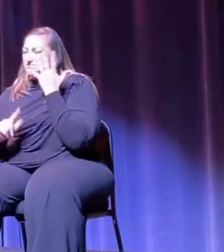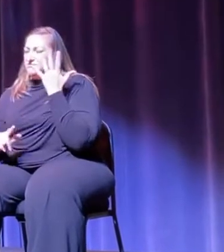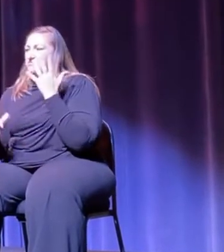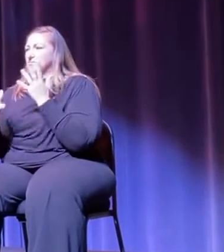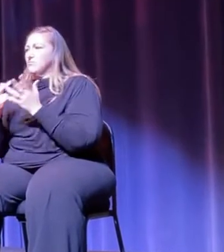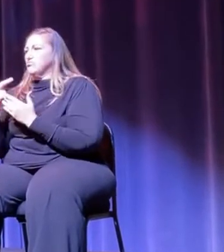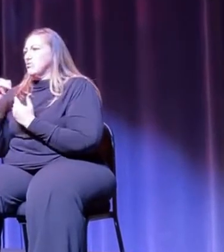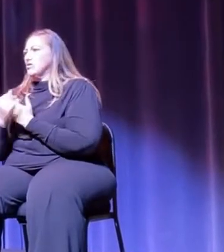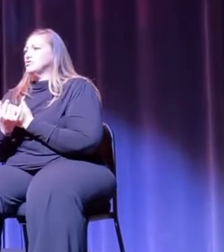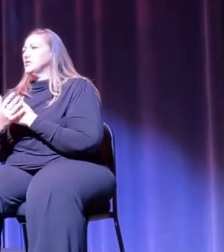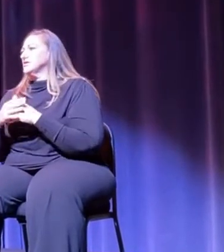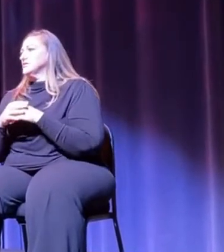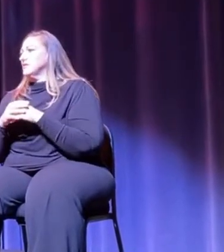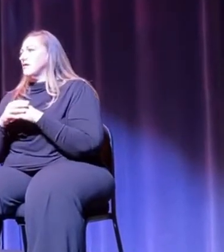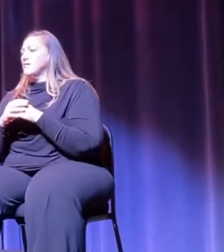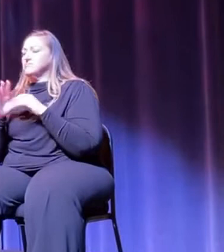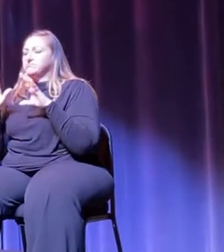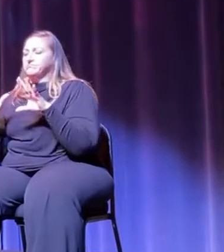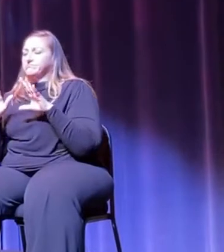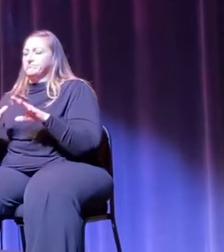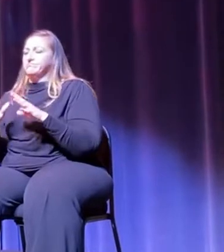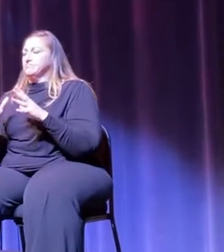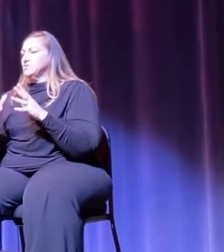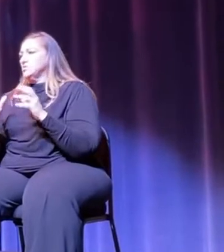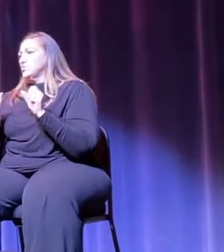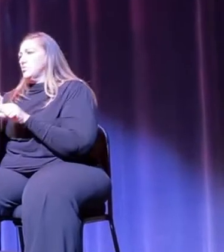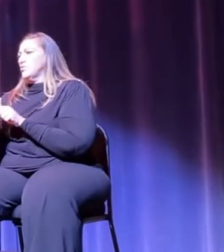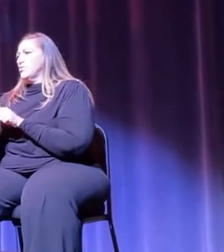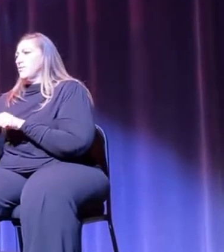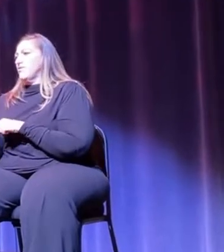and I've had the wonderful opportunity to be able to work with them so consistently